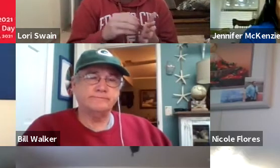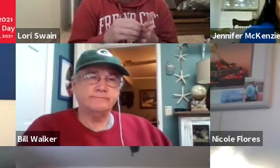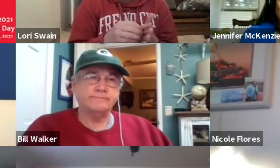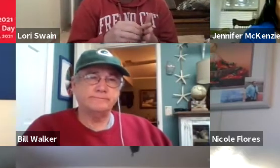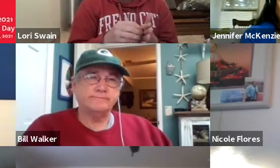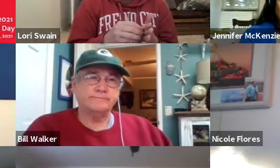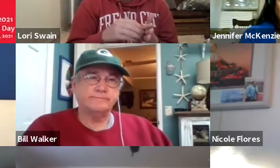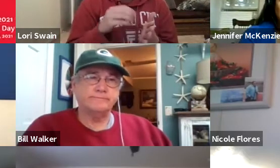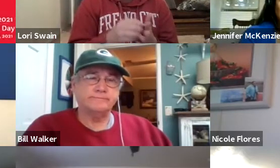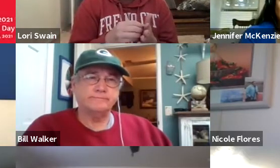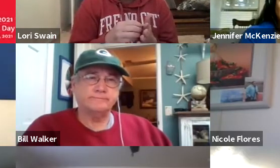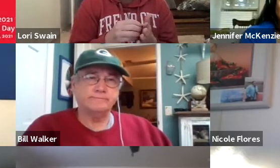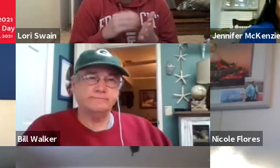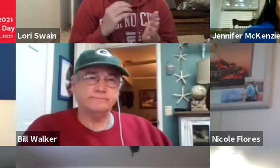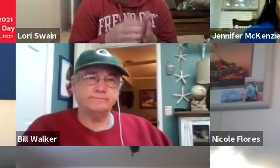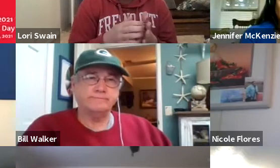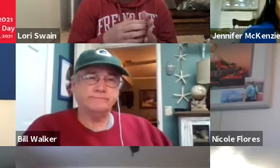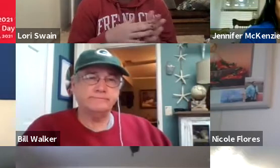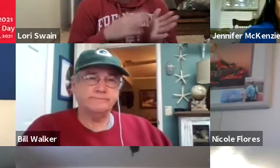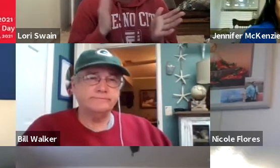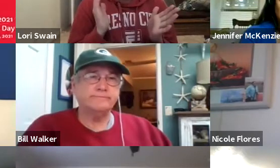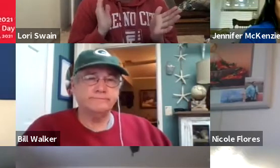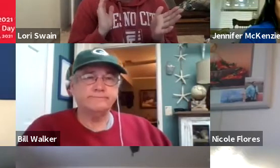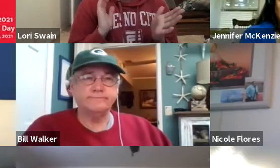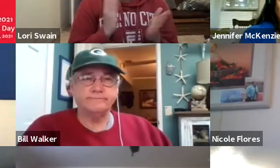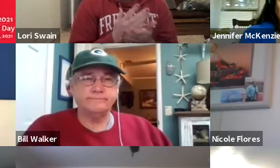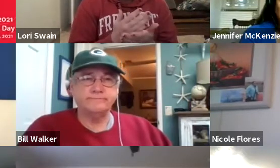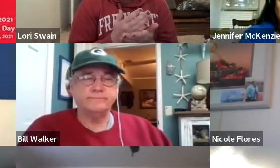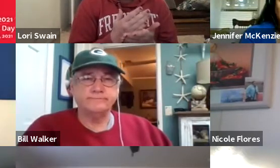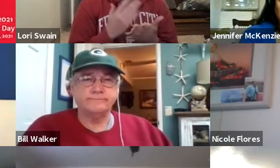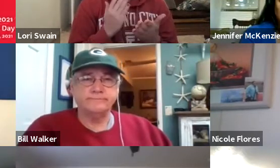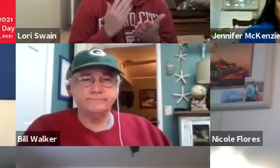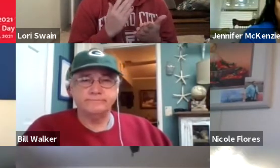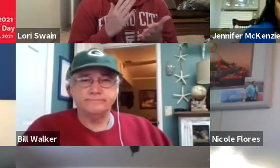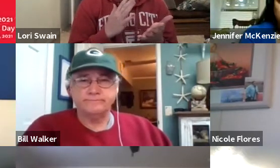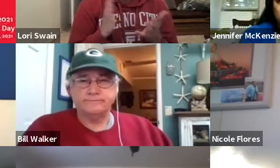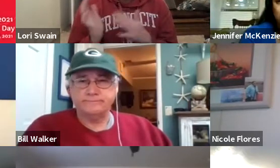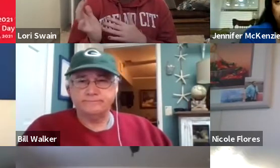to want to have. So it's really important that you get this certificate that you get this skill done. And so just kind of knowing